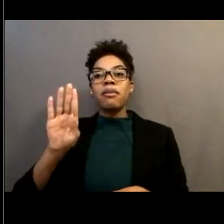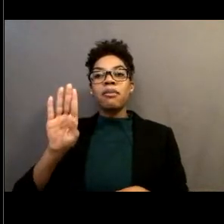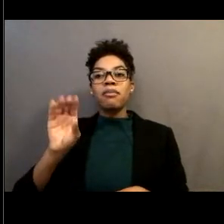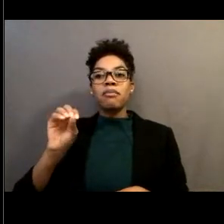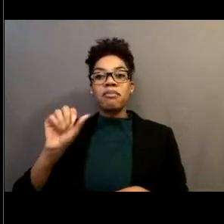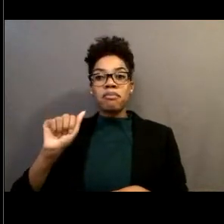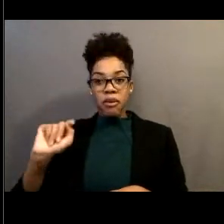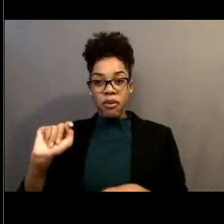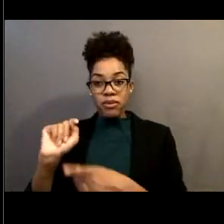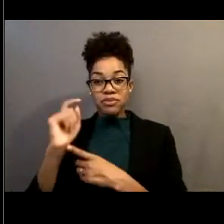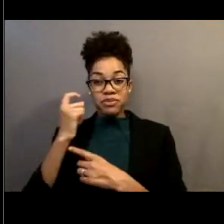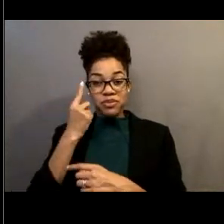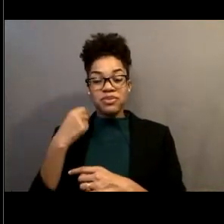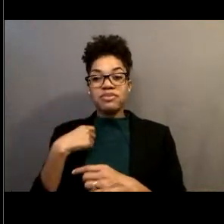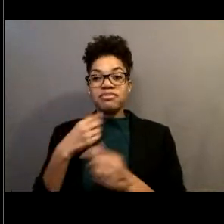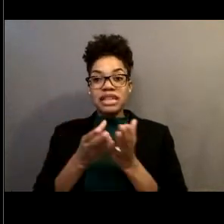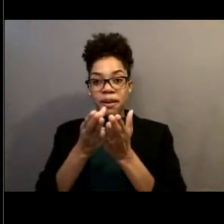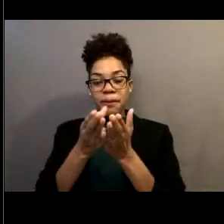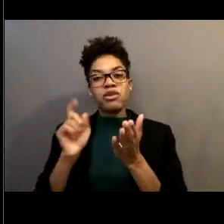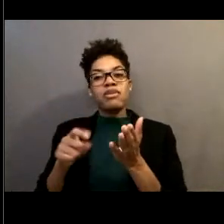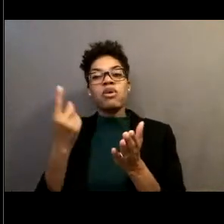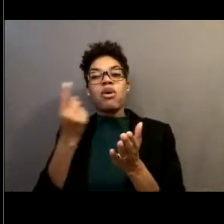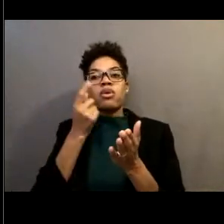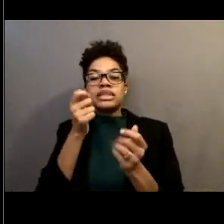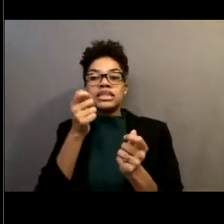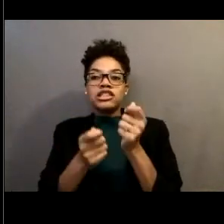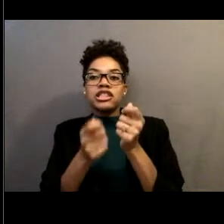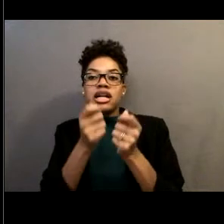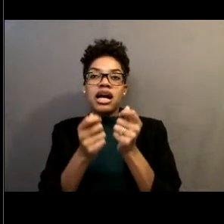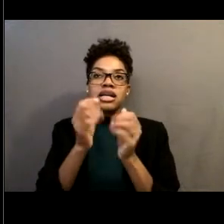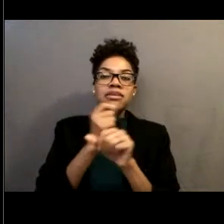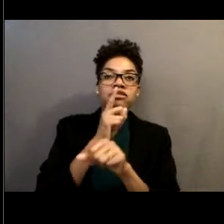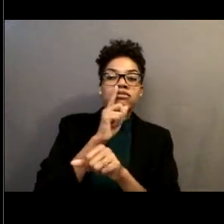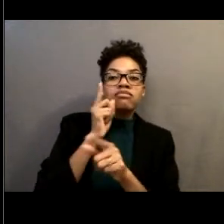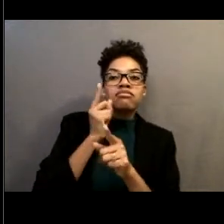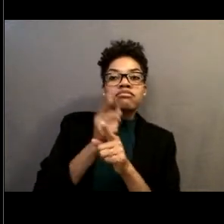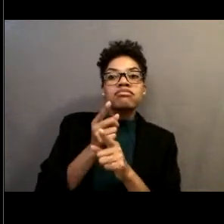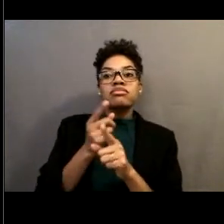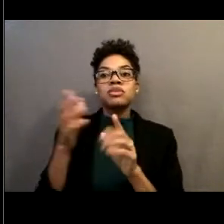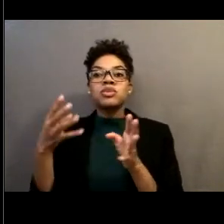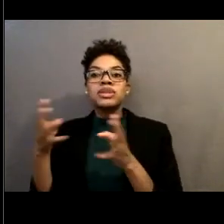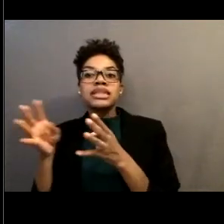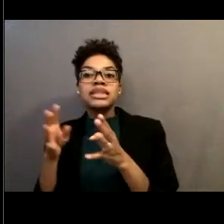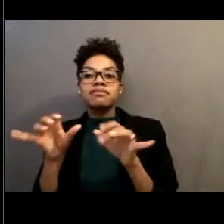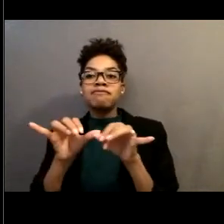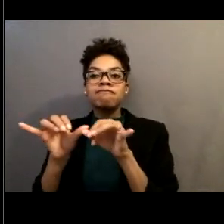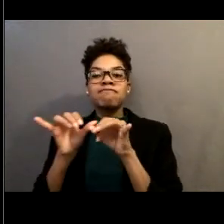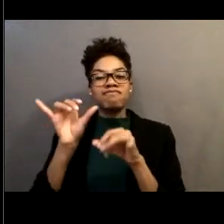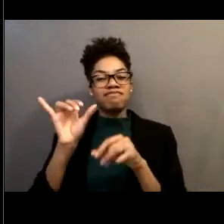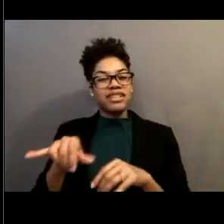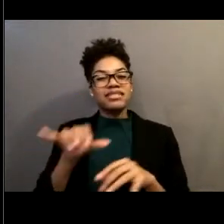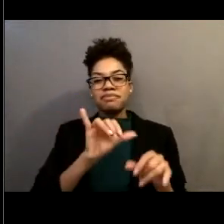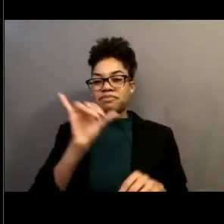And you, there's a lot of things you have to adjust. [Nicole] And I think you could also mention the redundancy that we have.